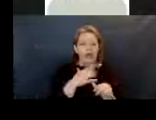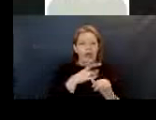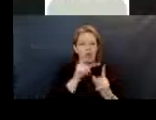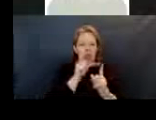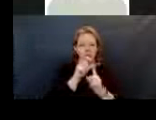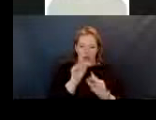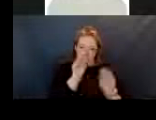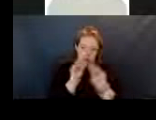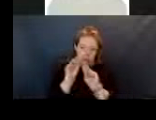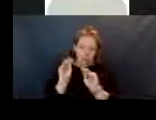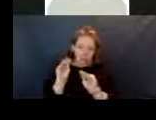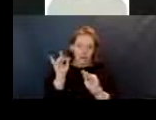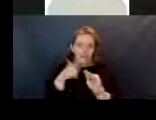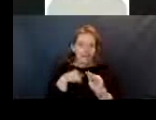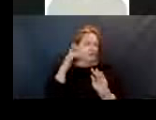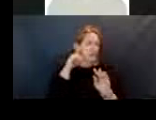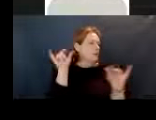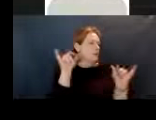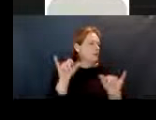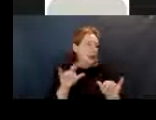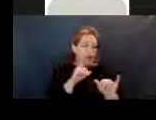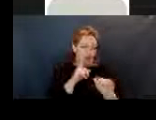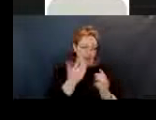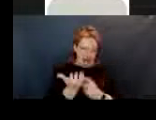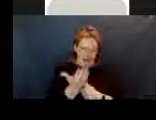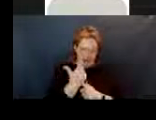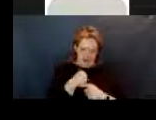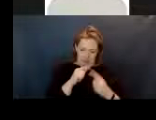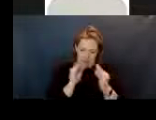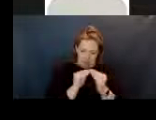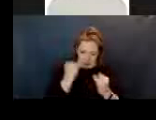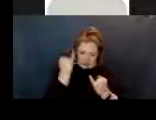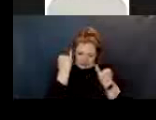It stretches my thinking about the limitations of language for also throwing in a bit of